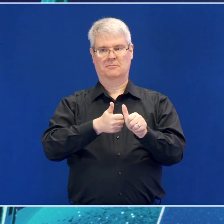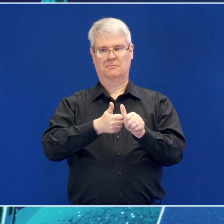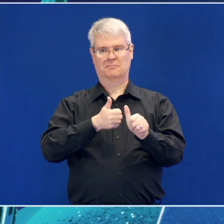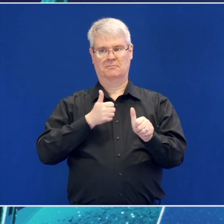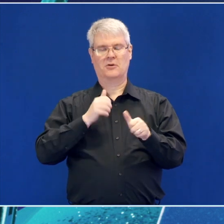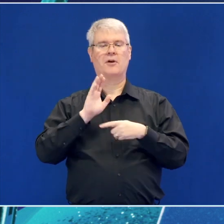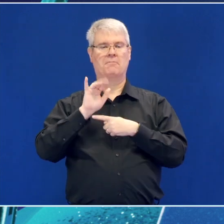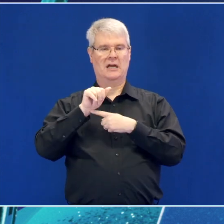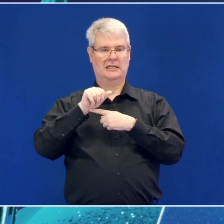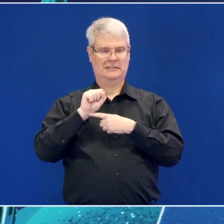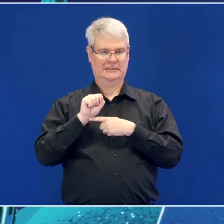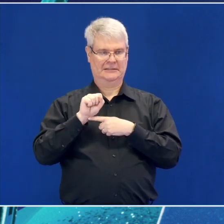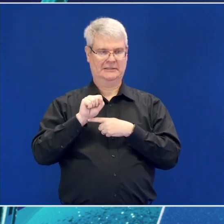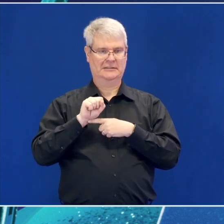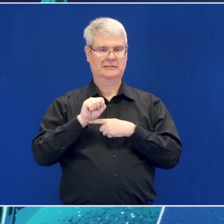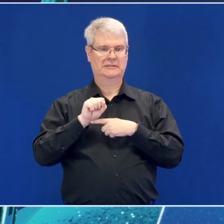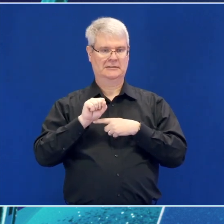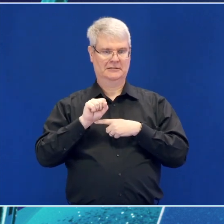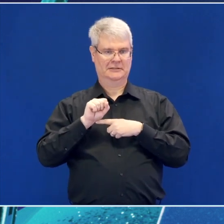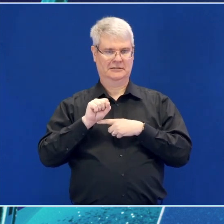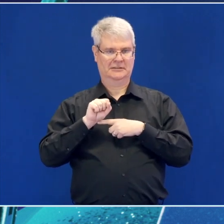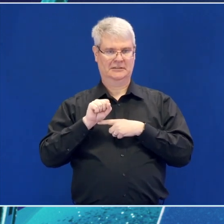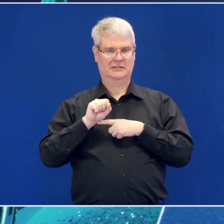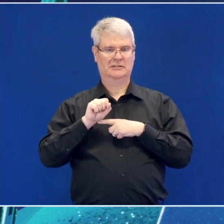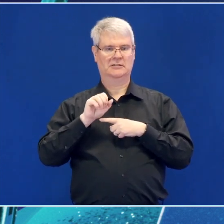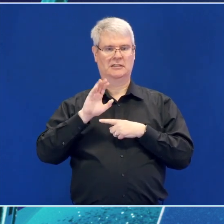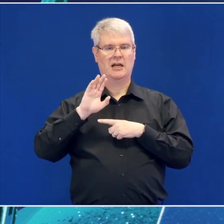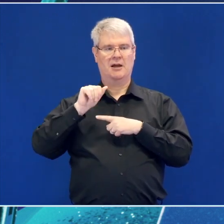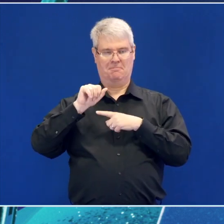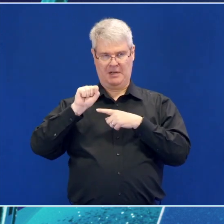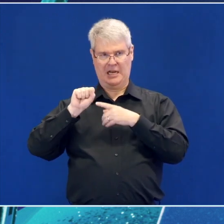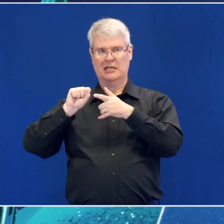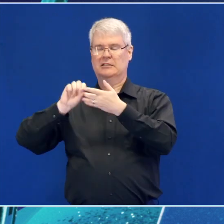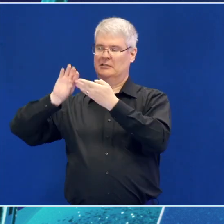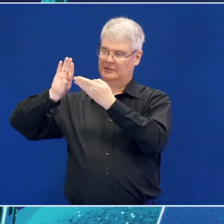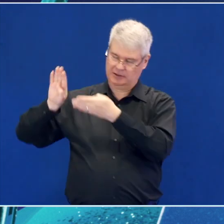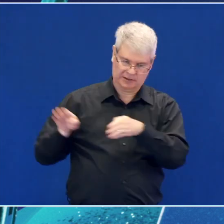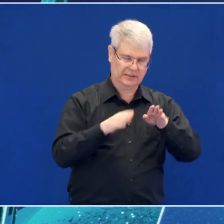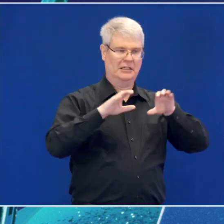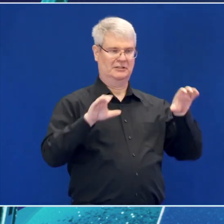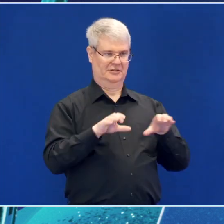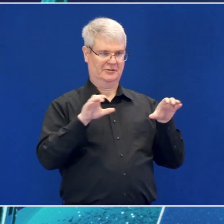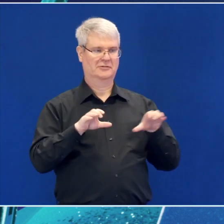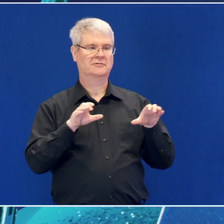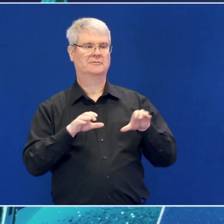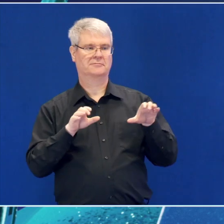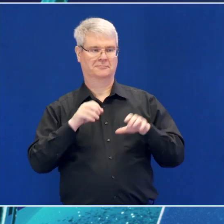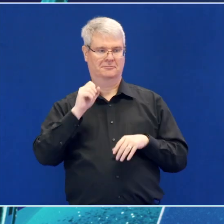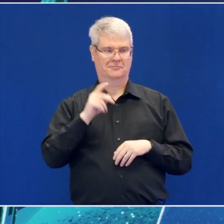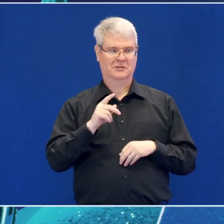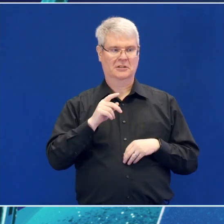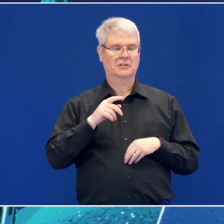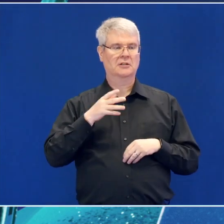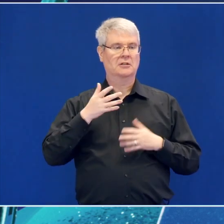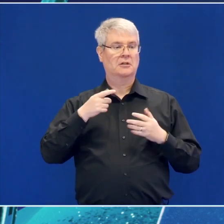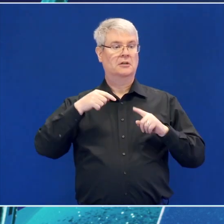AI models they're going to go try to do something for you. Regardless of what you tell them to do, they're going to do something. It may be what you want, it may be what you don't want.